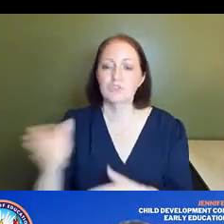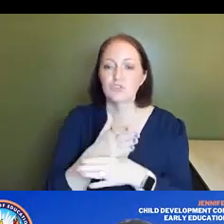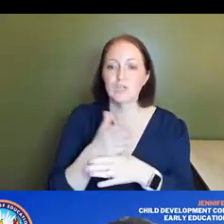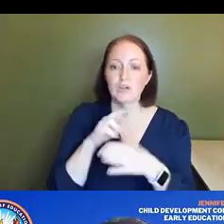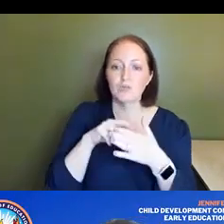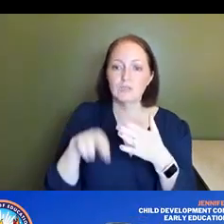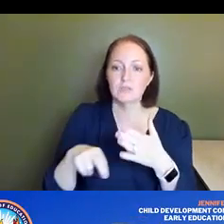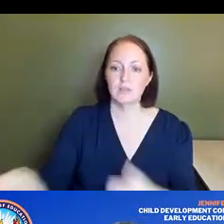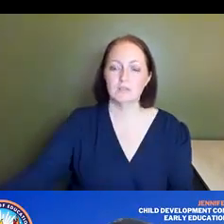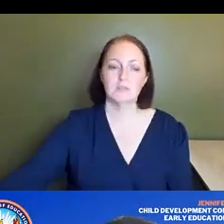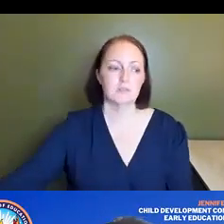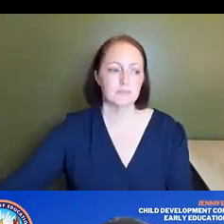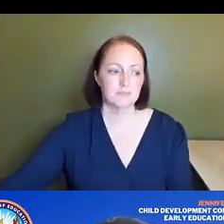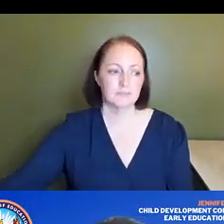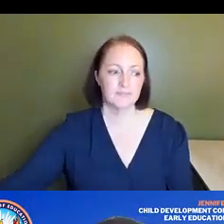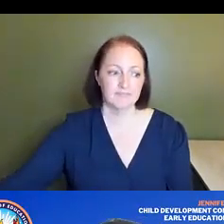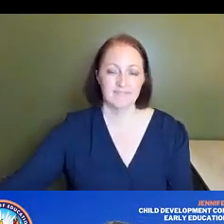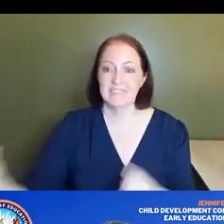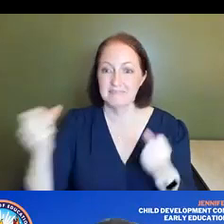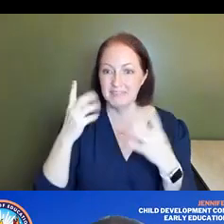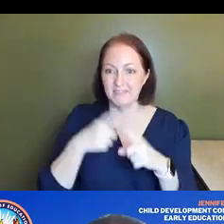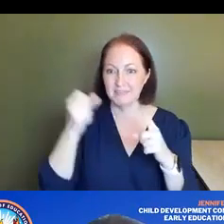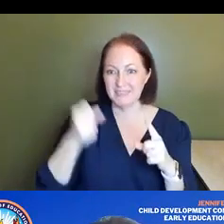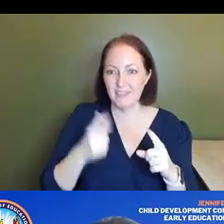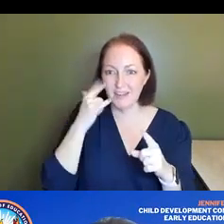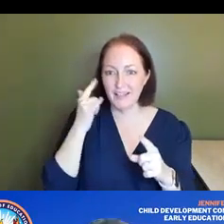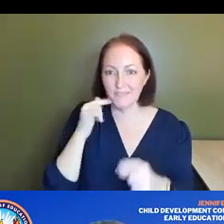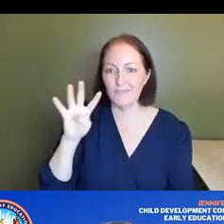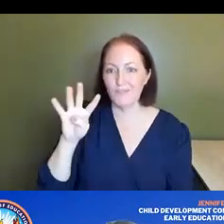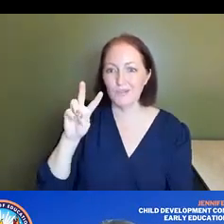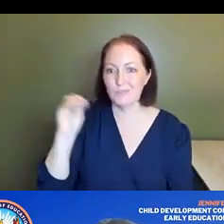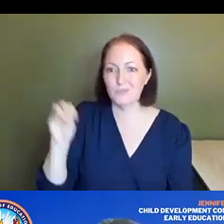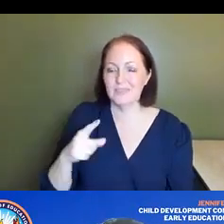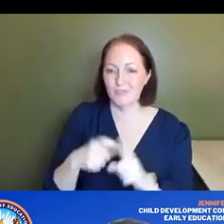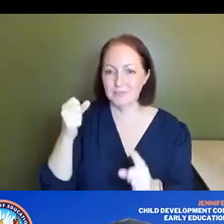So a lot of people are from Southern California. 42 percent of you are from Southern California.